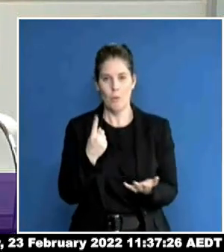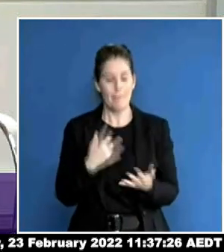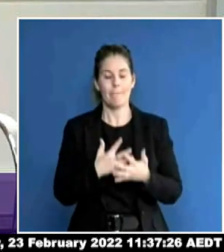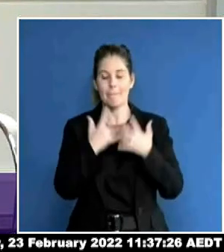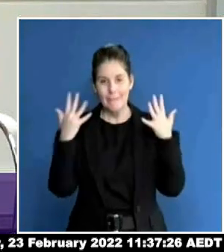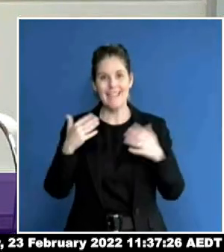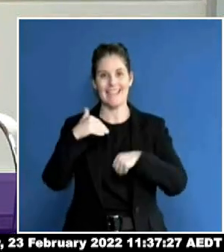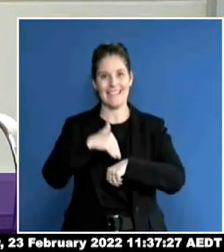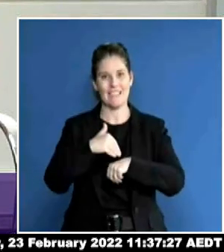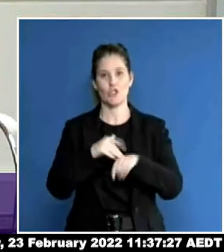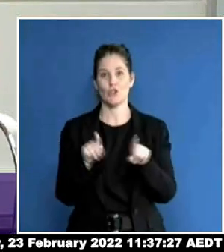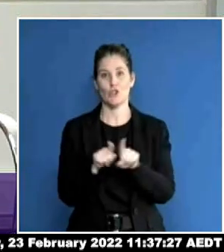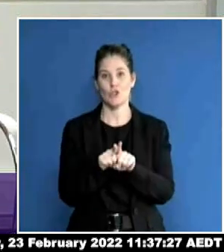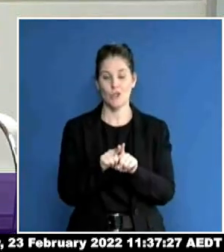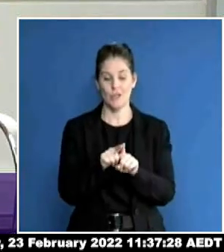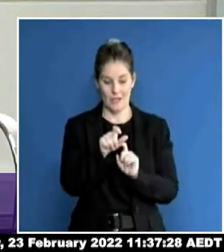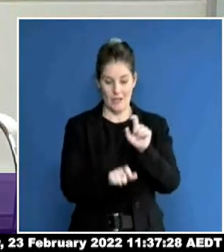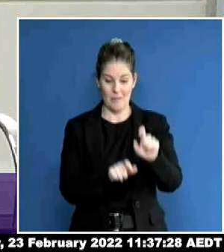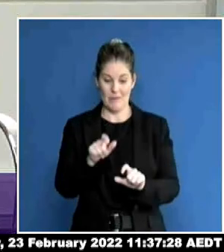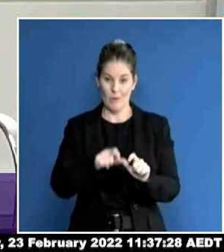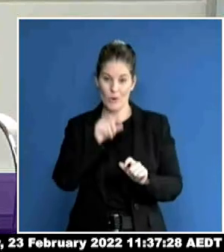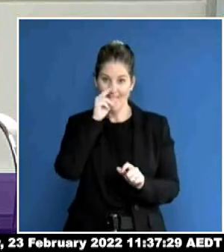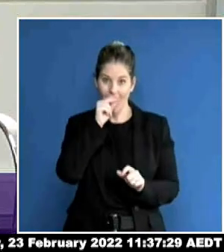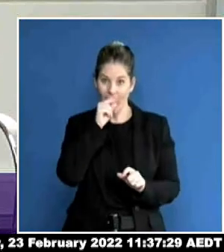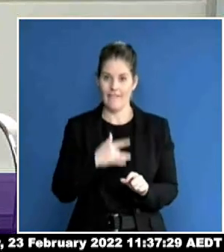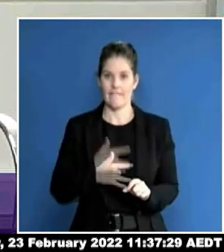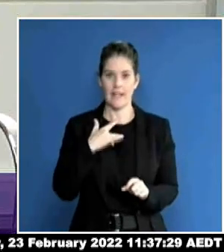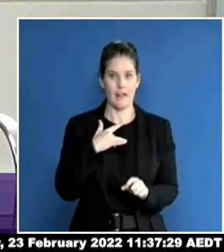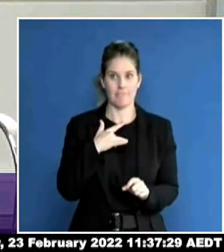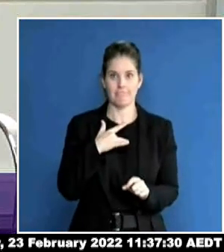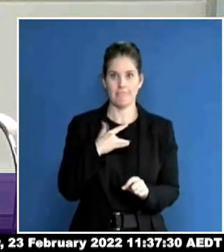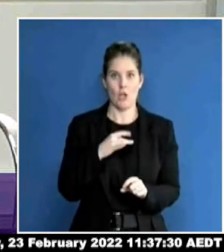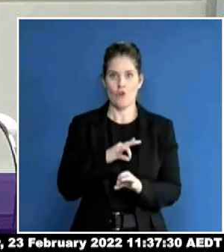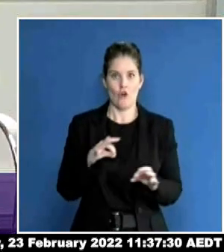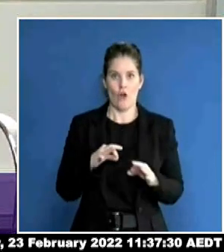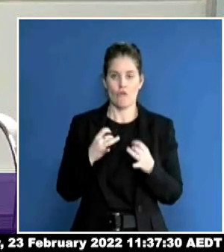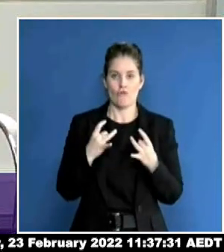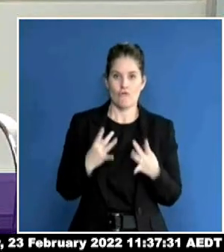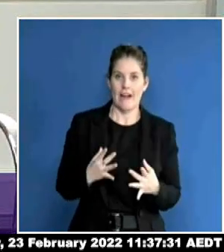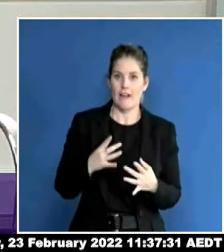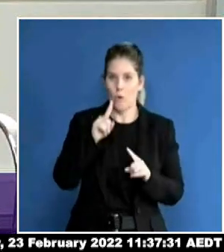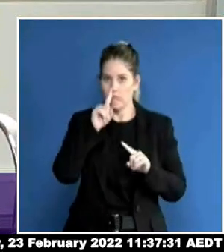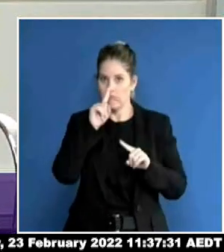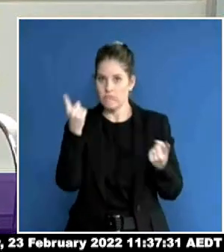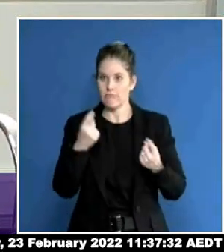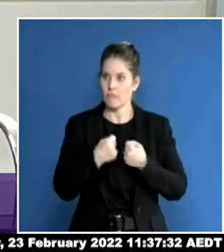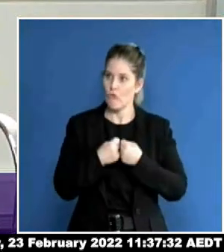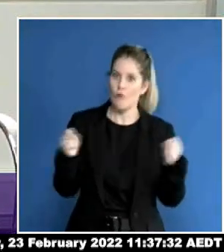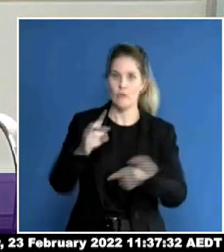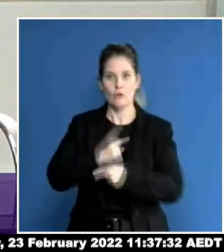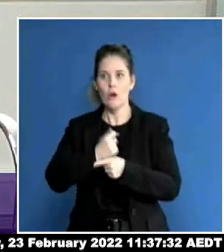to disclose their disabilities, to talk about their disabilities openly from that transition into education and work.